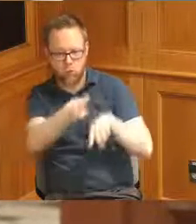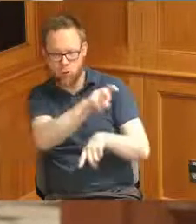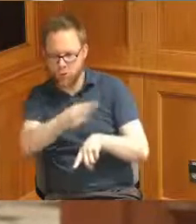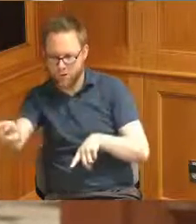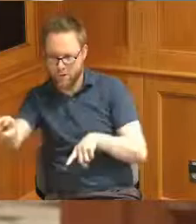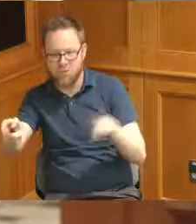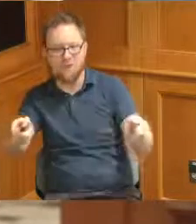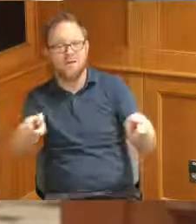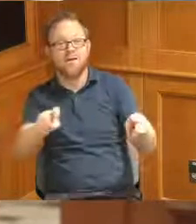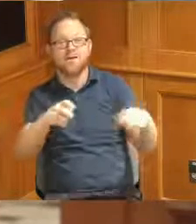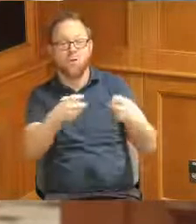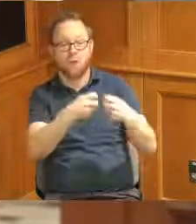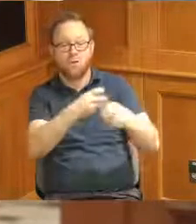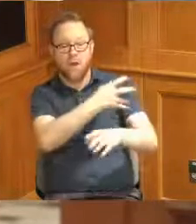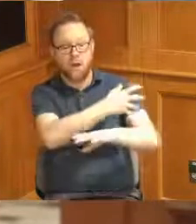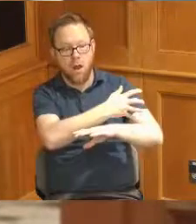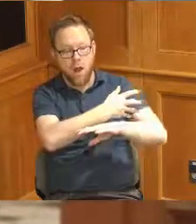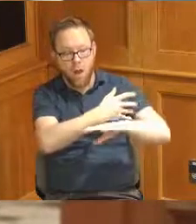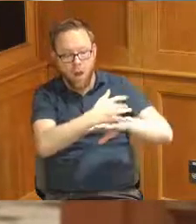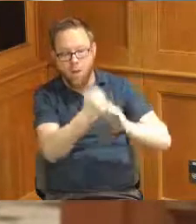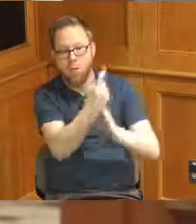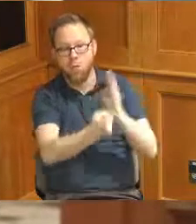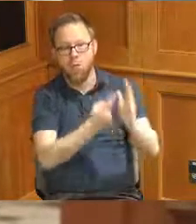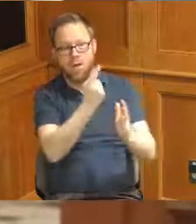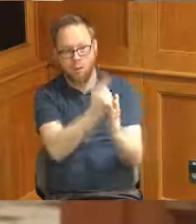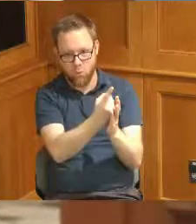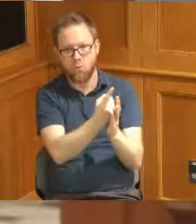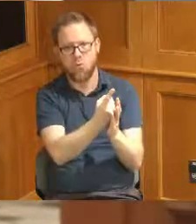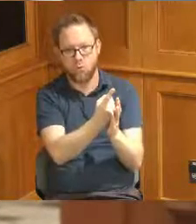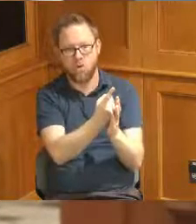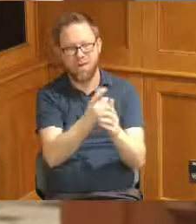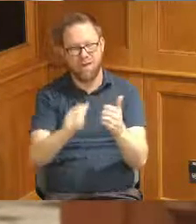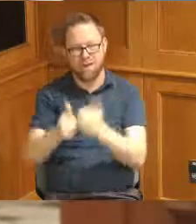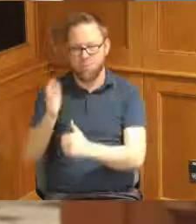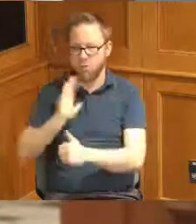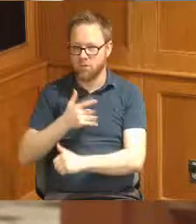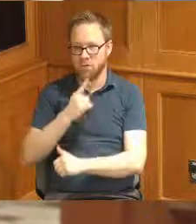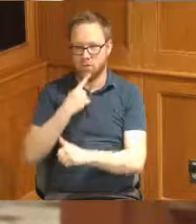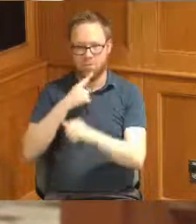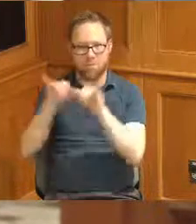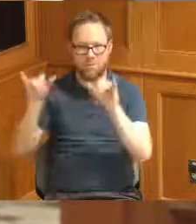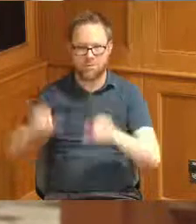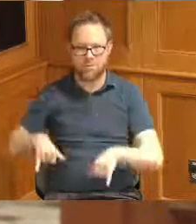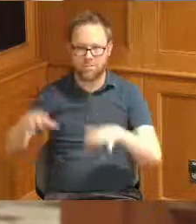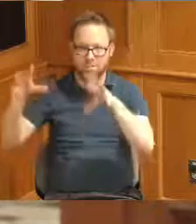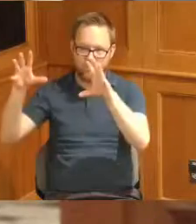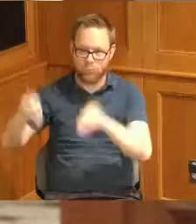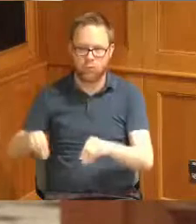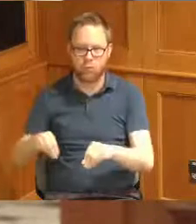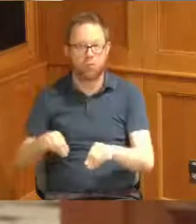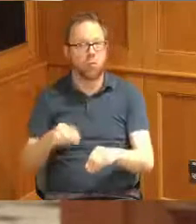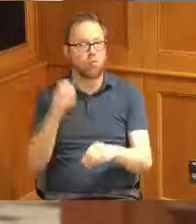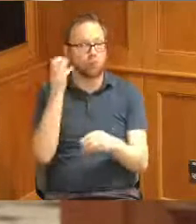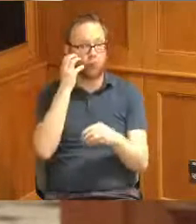and we then lost most of our critical systems with the exception of our radio system good news